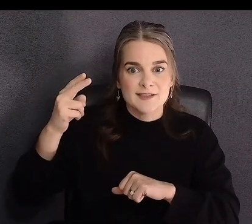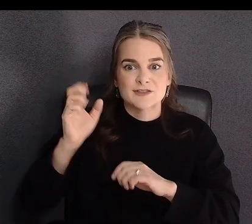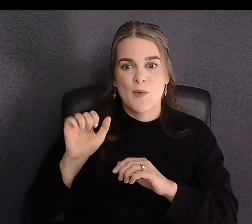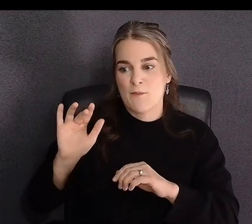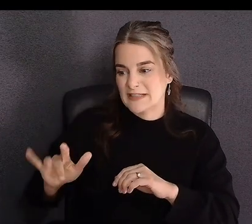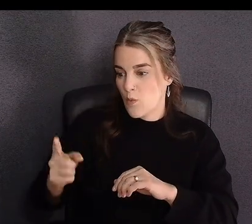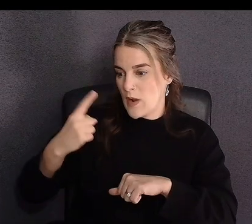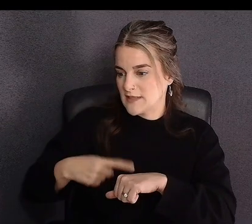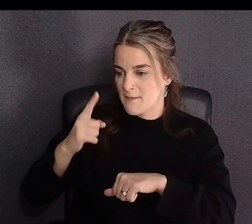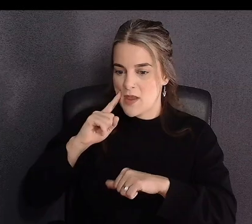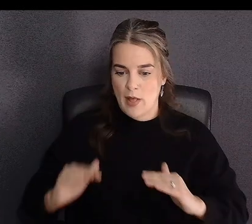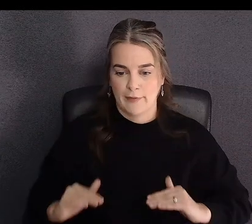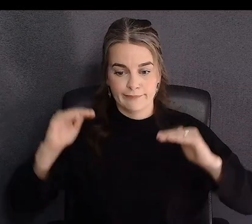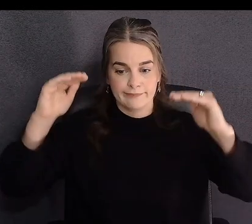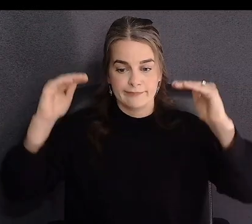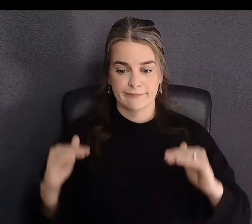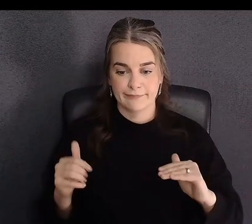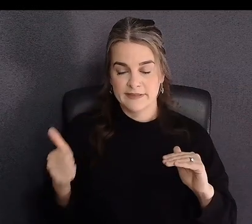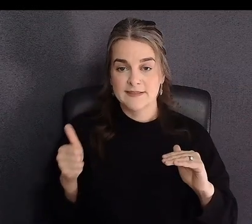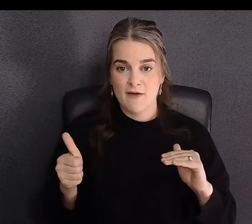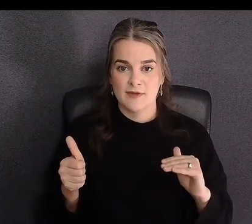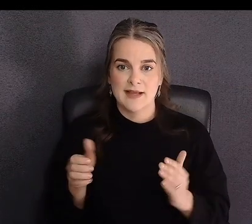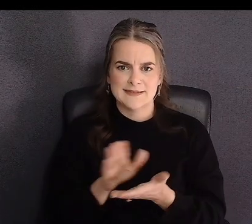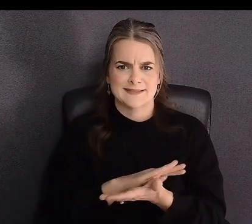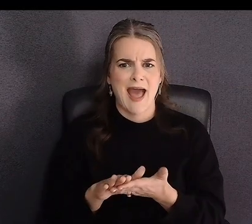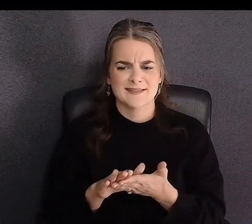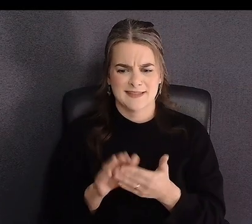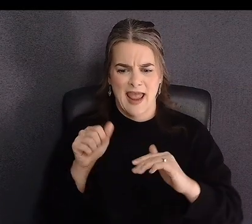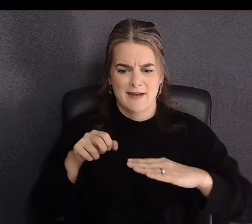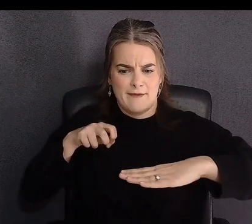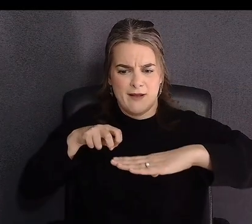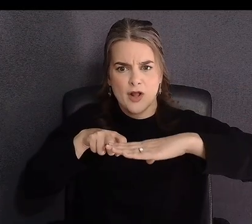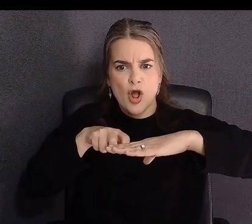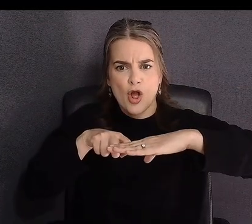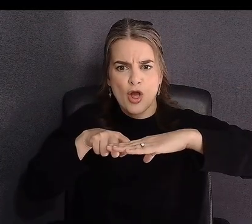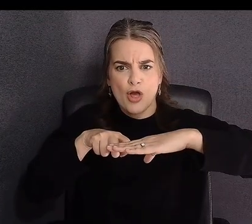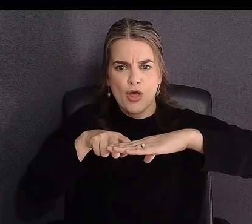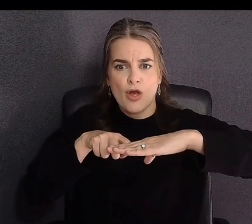and then it goes to that height and you're good. But it's nice that you can get close to things. You're not far away.